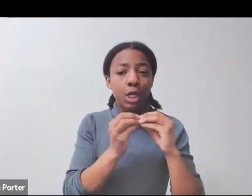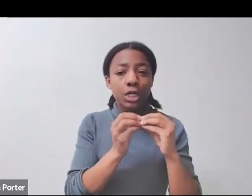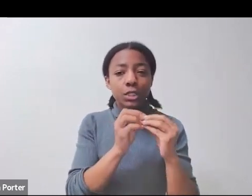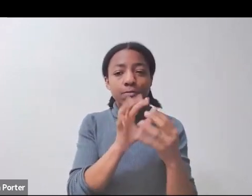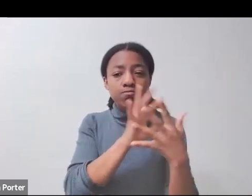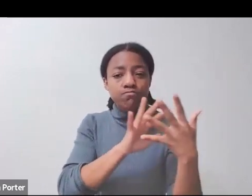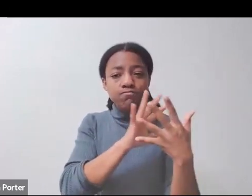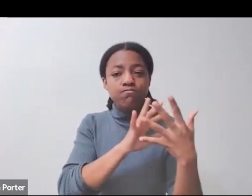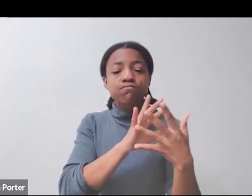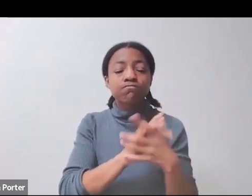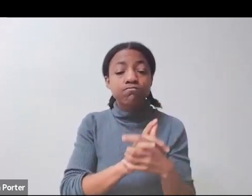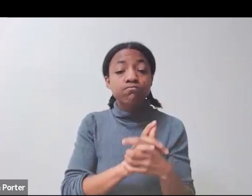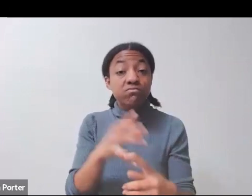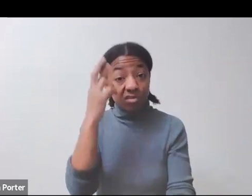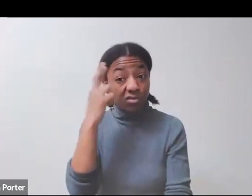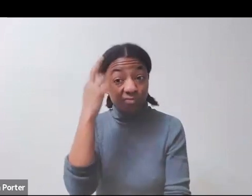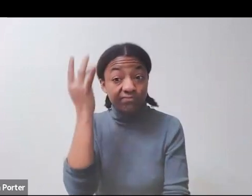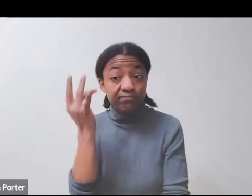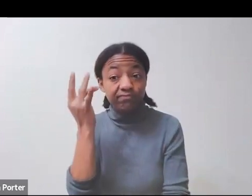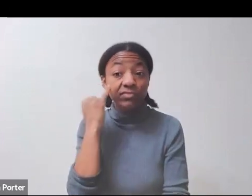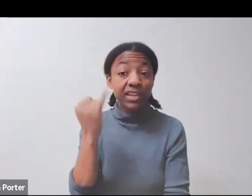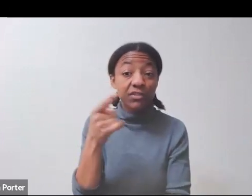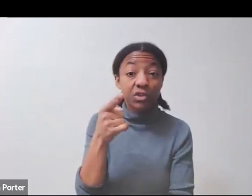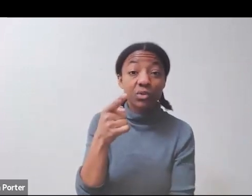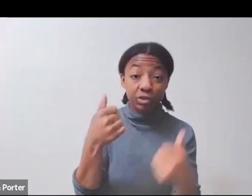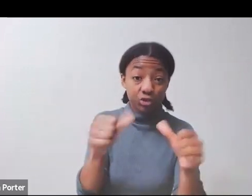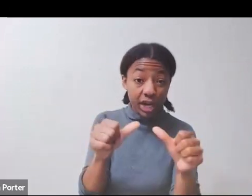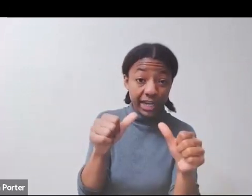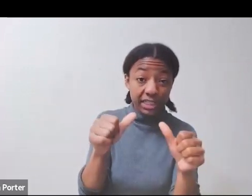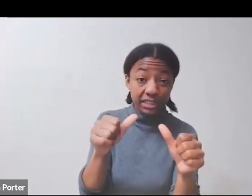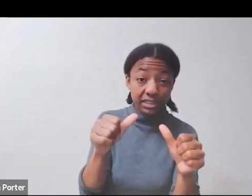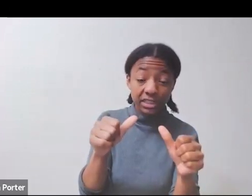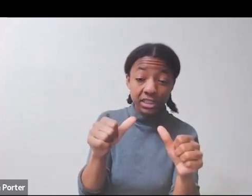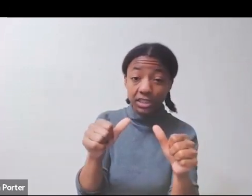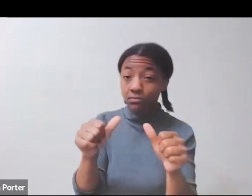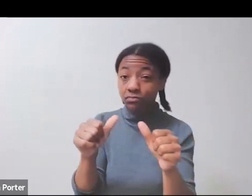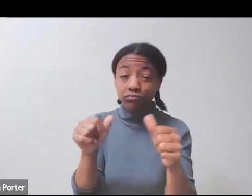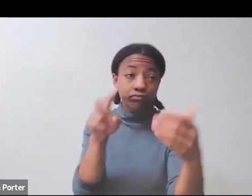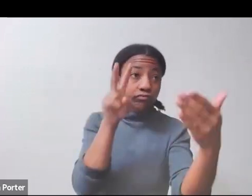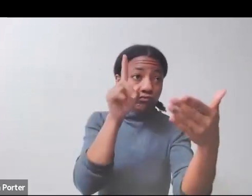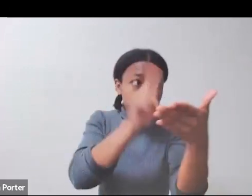I think even if you try and look at who has a disability and who doesn't, I know a lot of folks